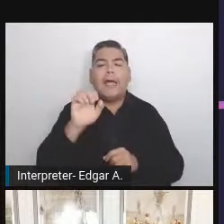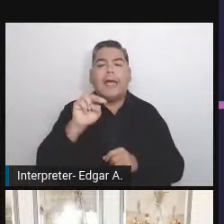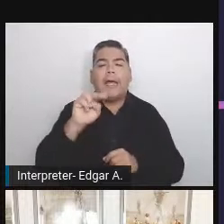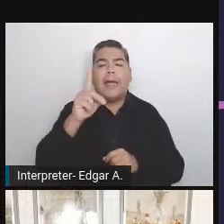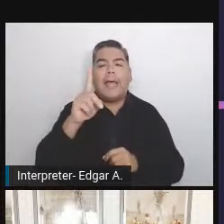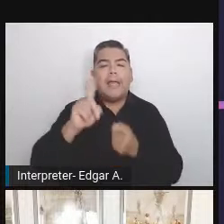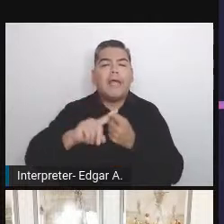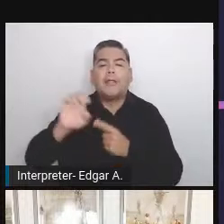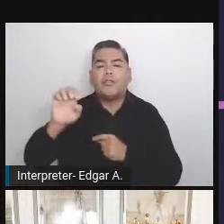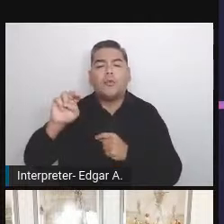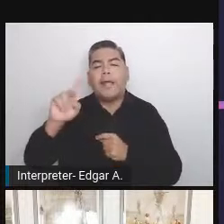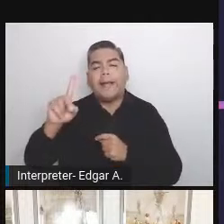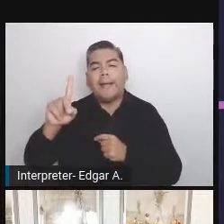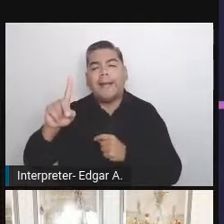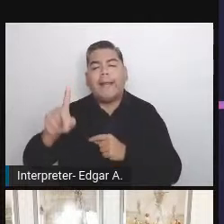A typical develop for will say we are running unit tests